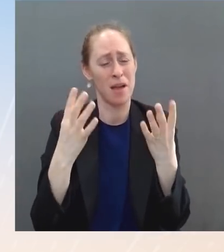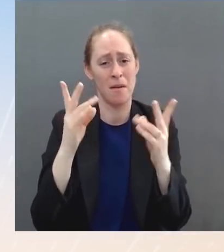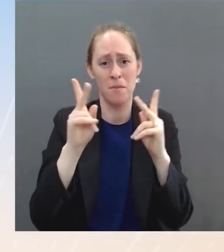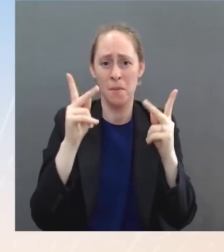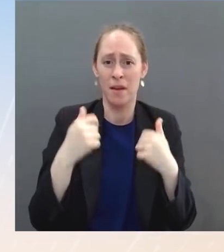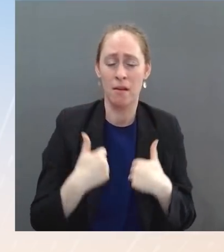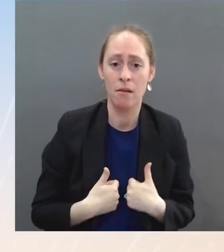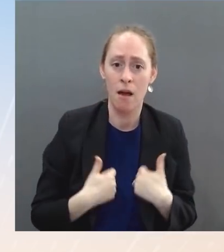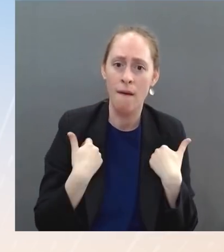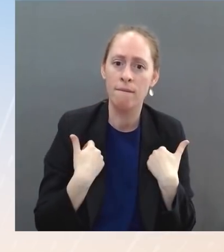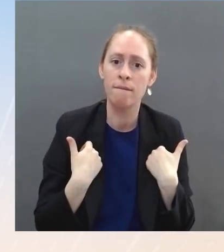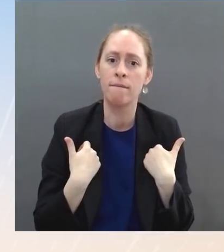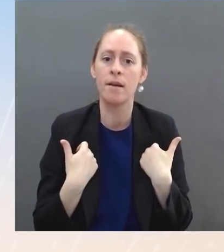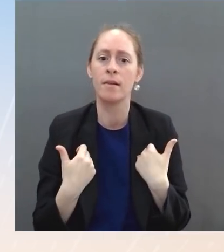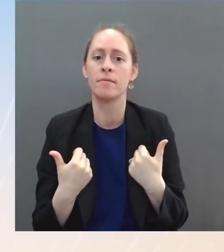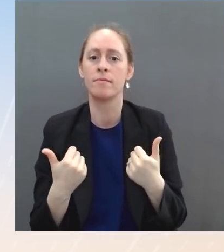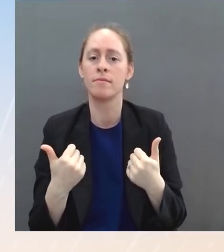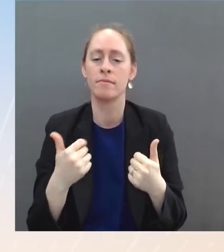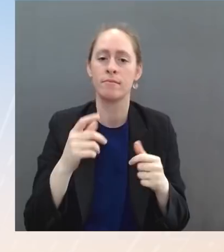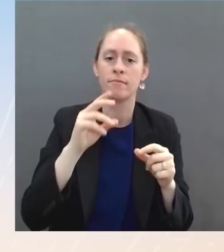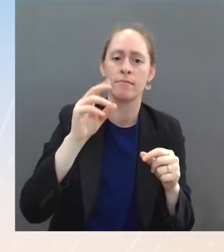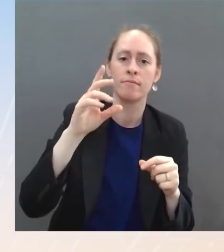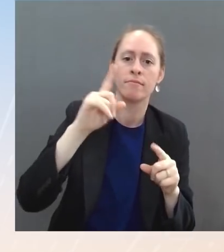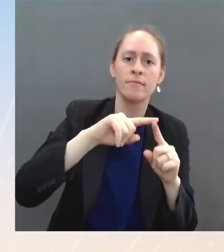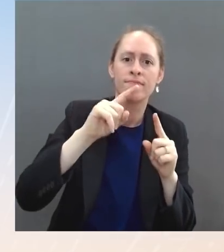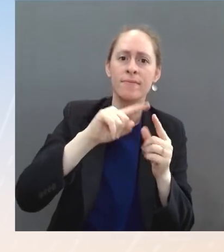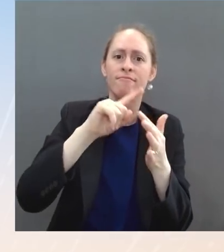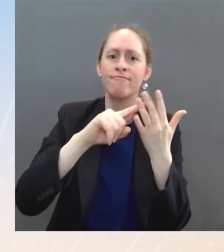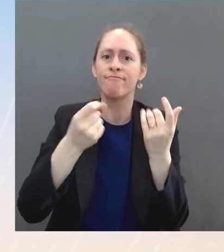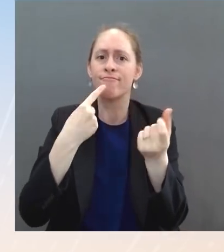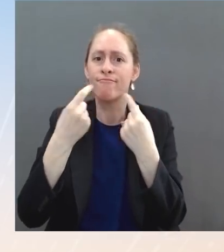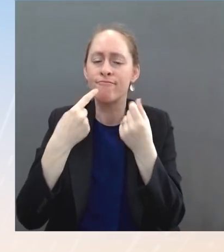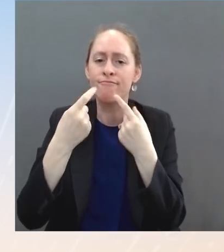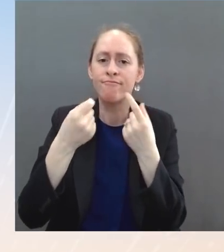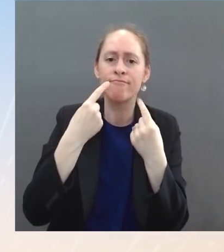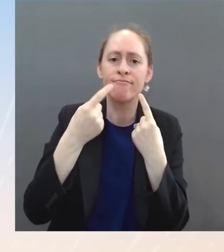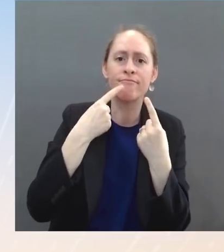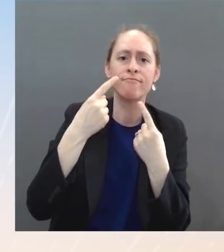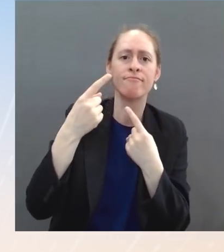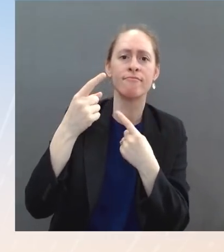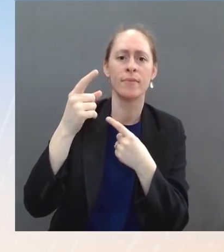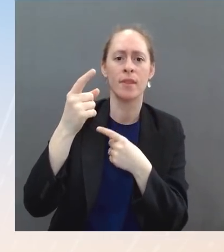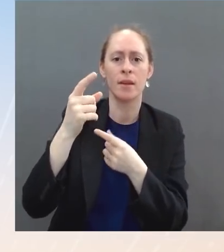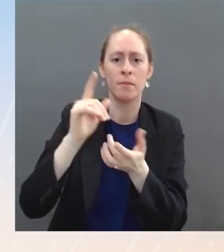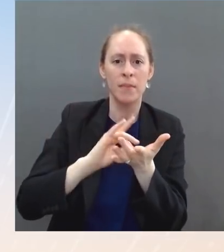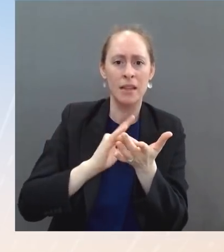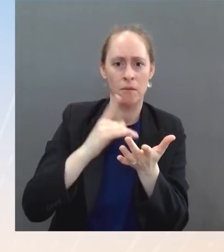things that can cut death rates by 90 percent for the unvaccinated. And I would also note that,